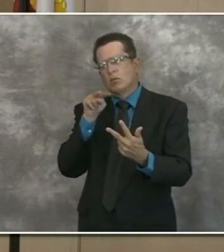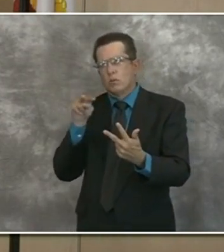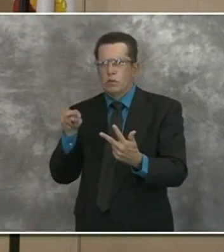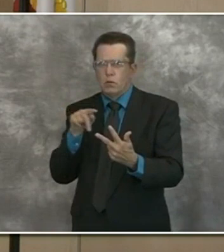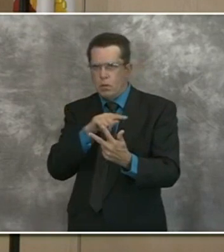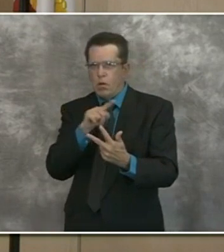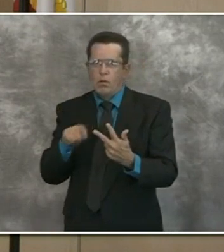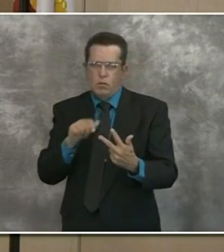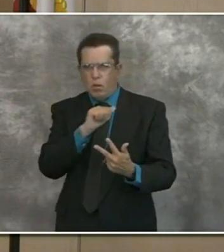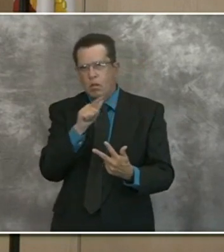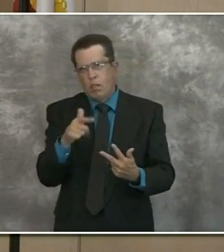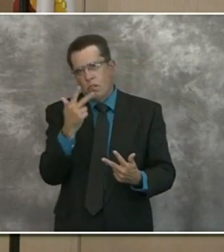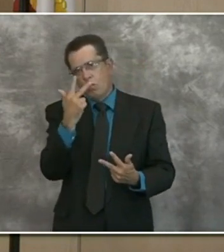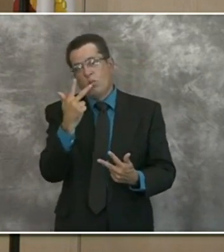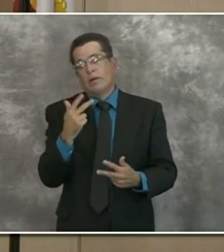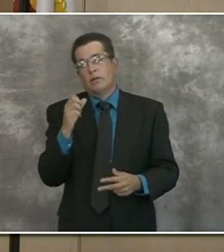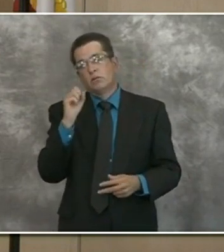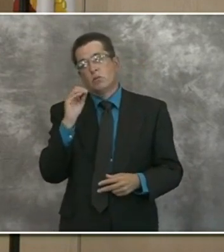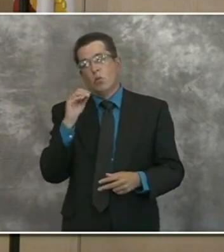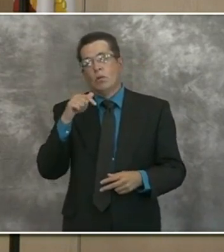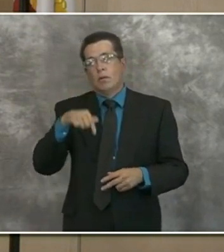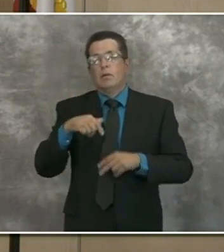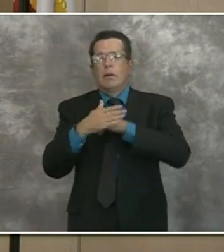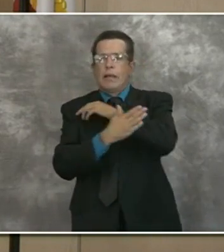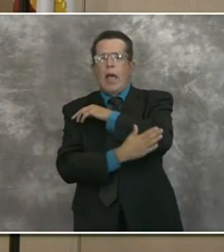THAT AND IF ANY OF THE OTHER